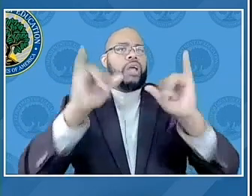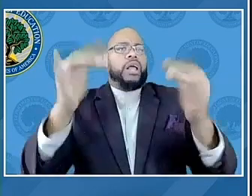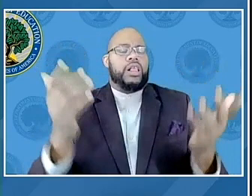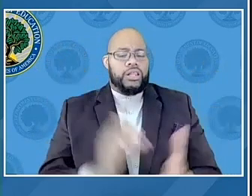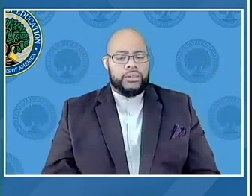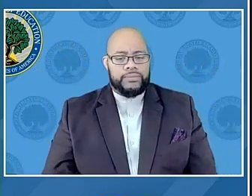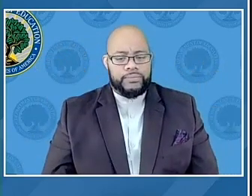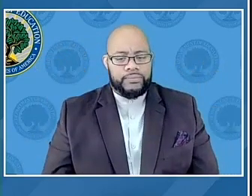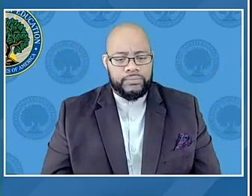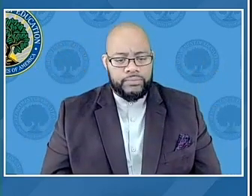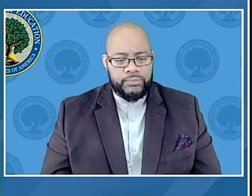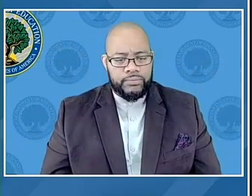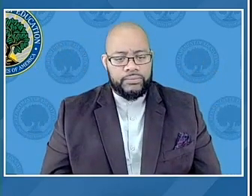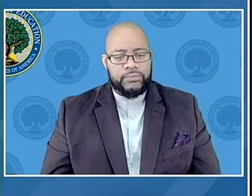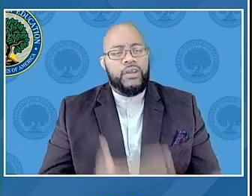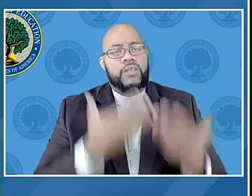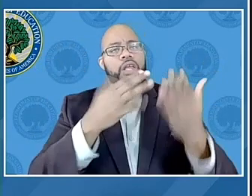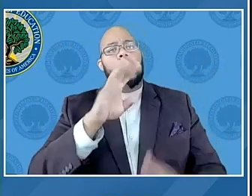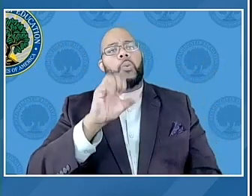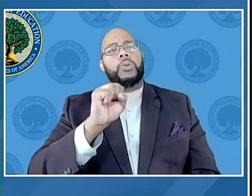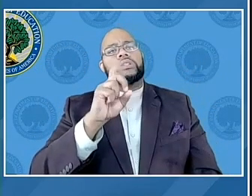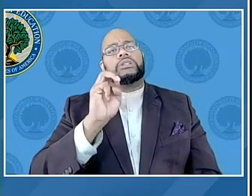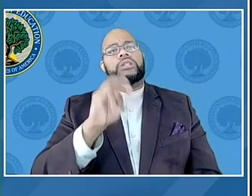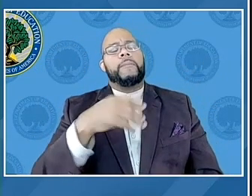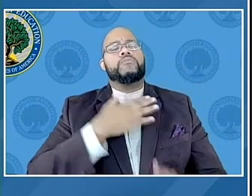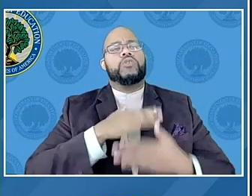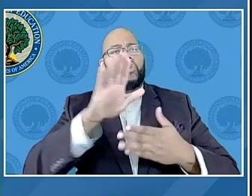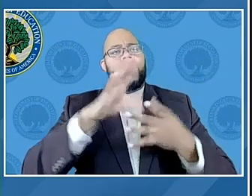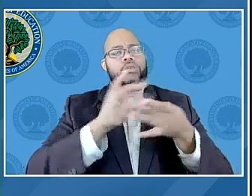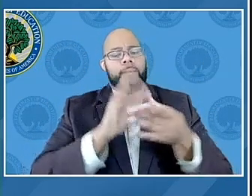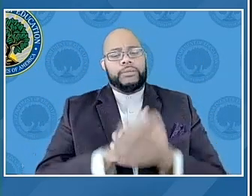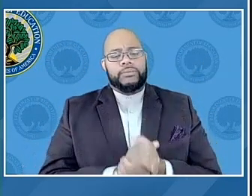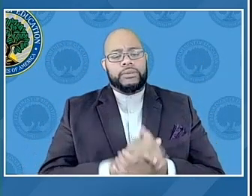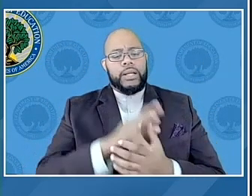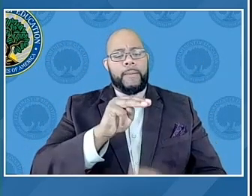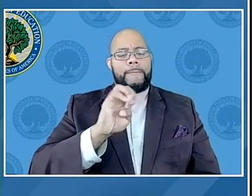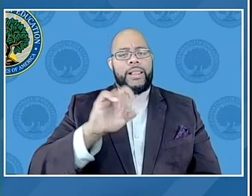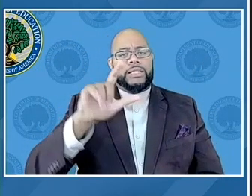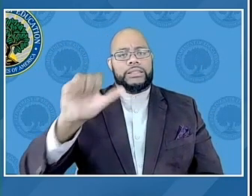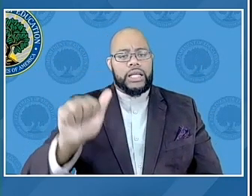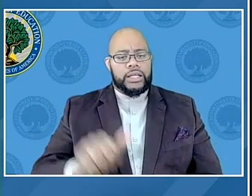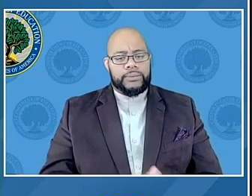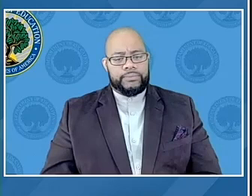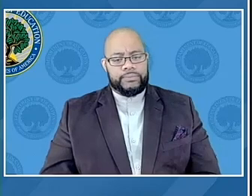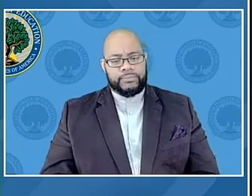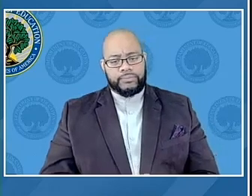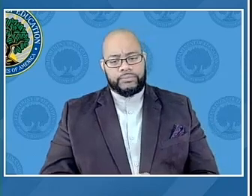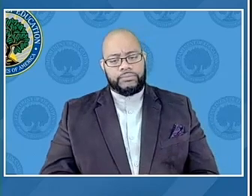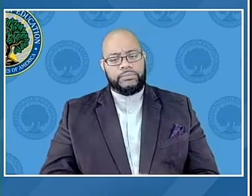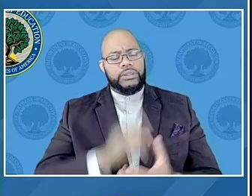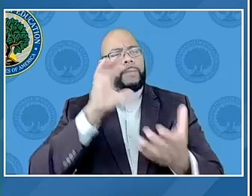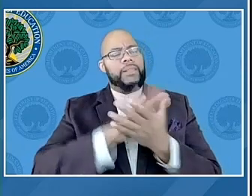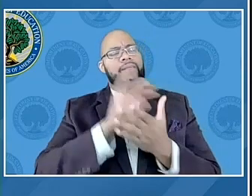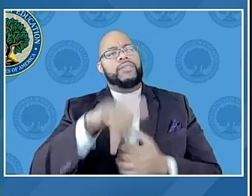Thank you, Wisdom. Appreciate the comments. Melissa? I believe the key issue here is the